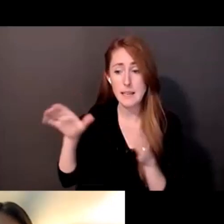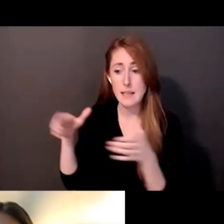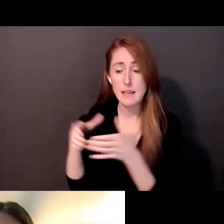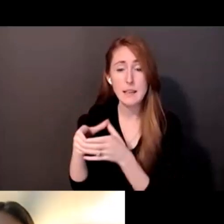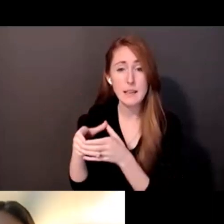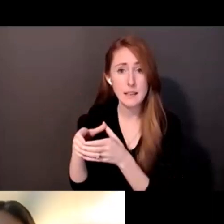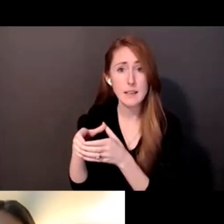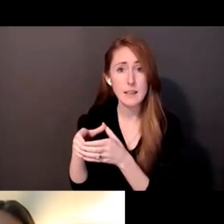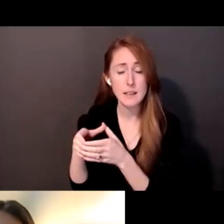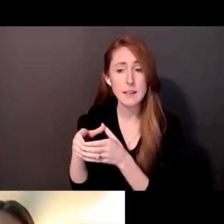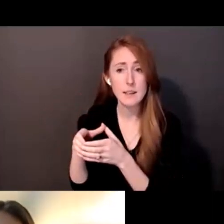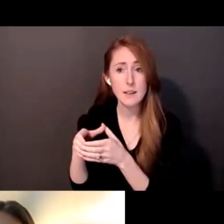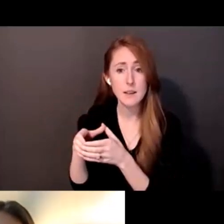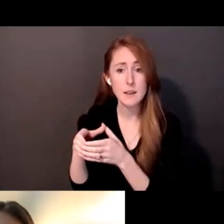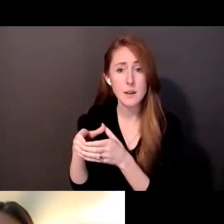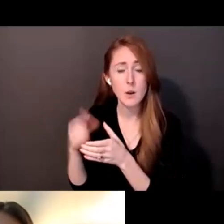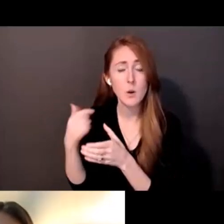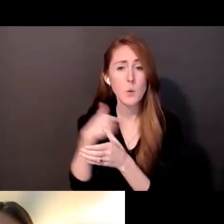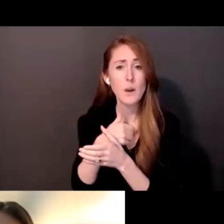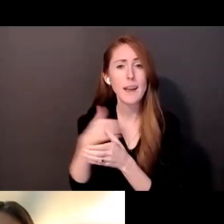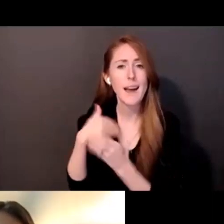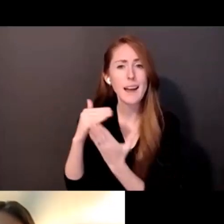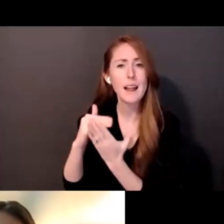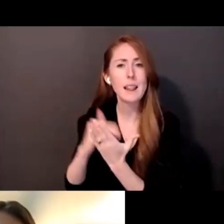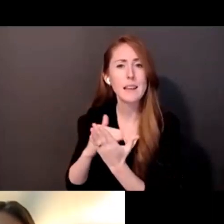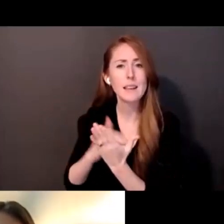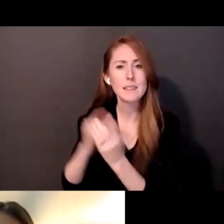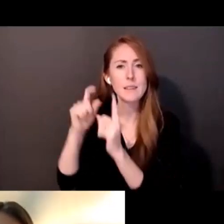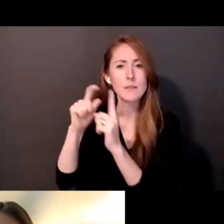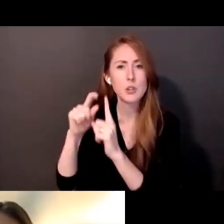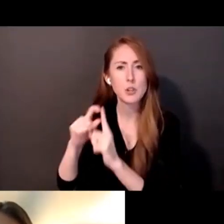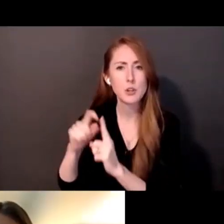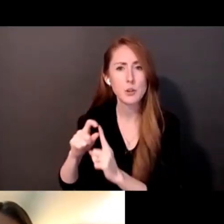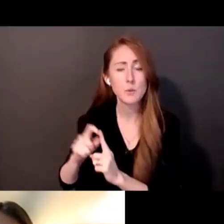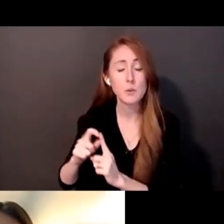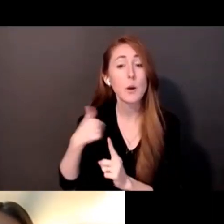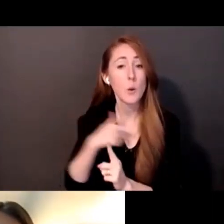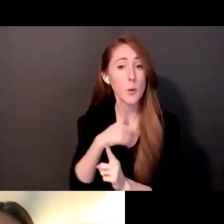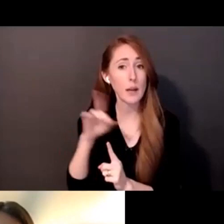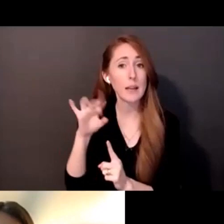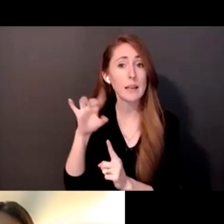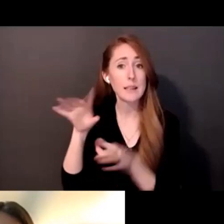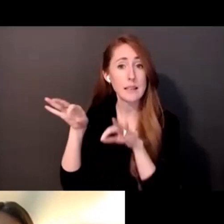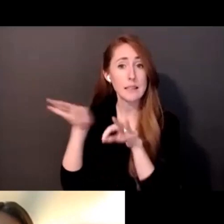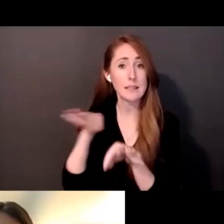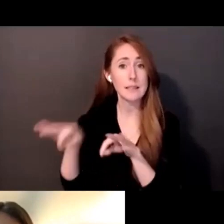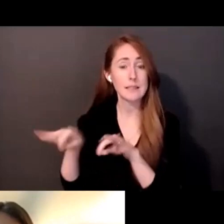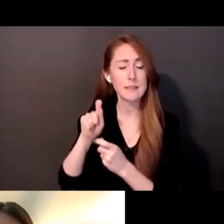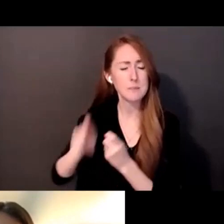and we had very specific-- we had laid out very specifically what the tasks of this committee would be.